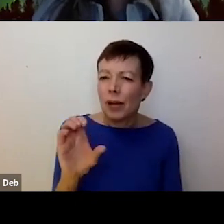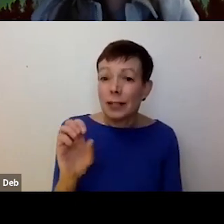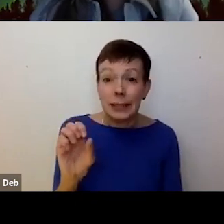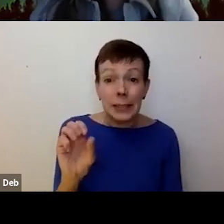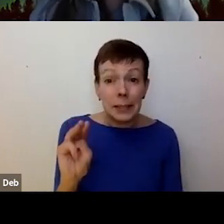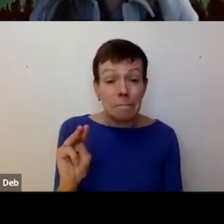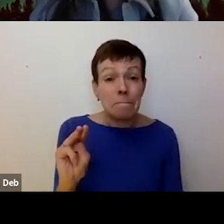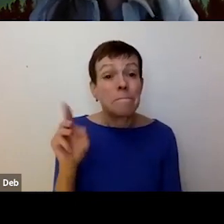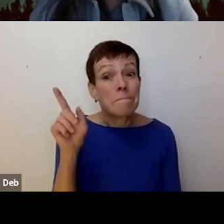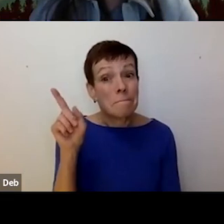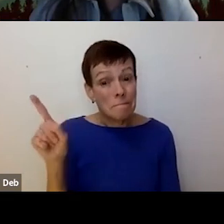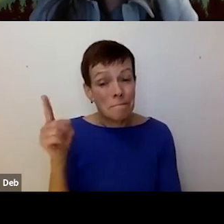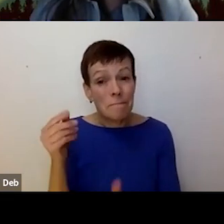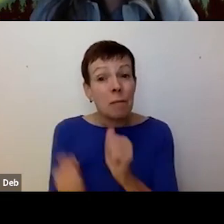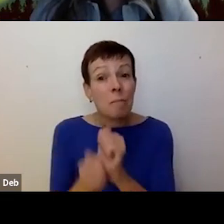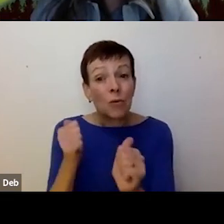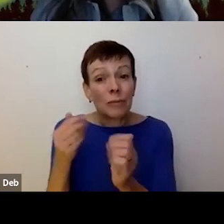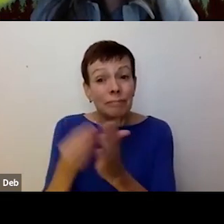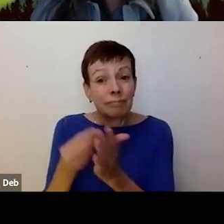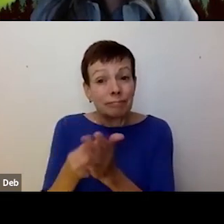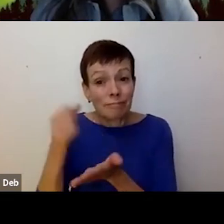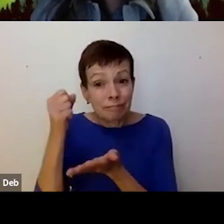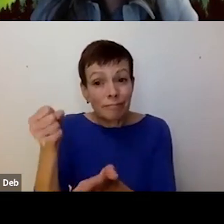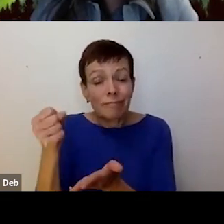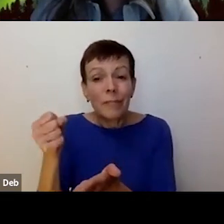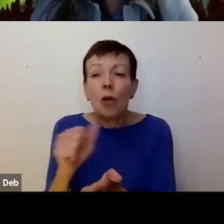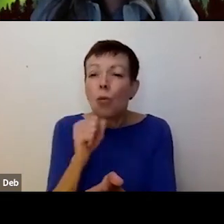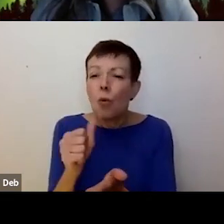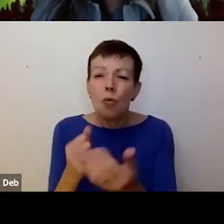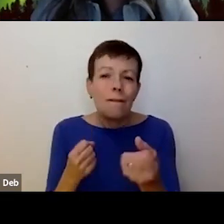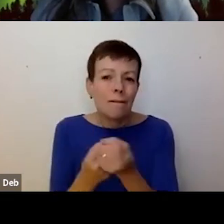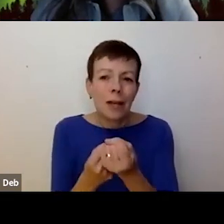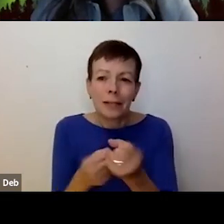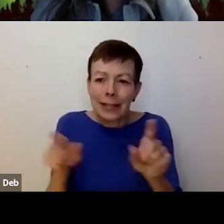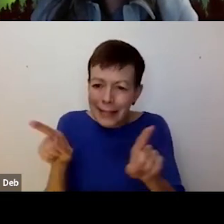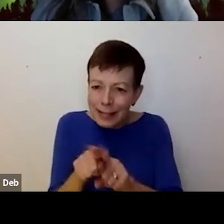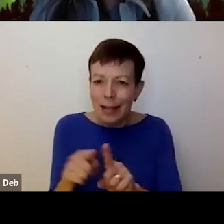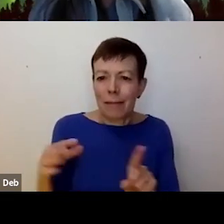same grant applications because they see it as the same thing. So we've been talking about